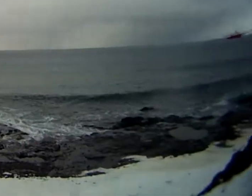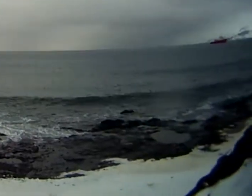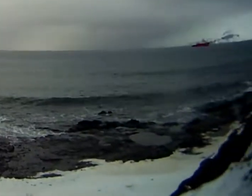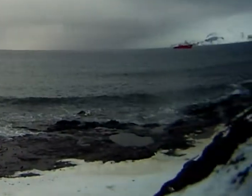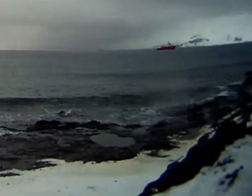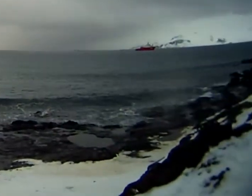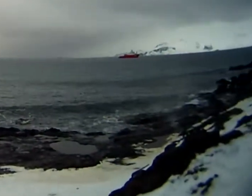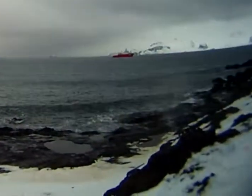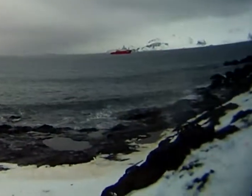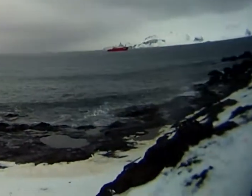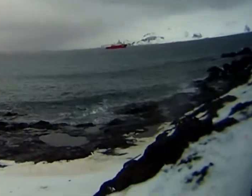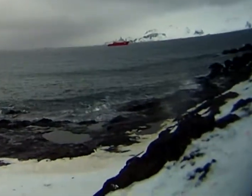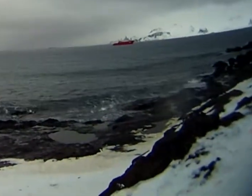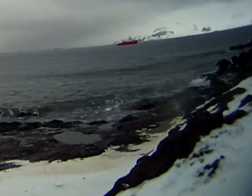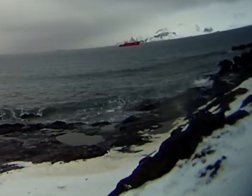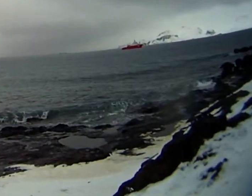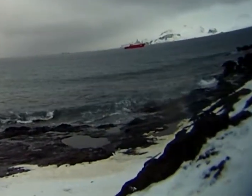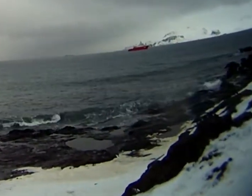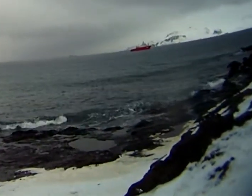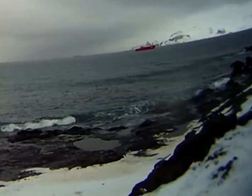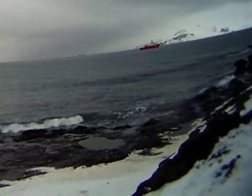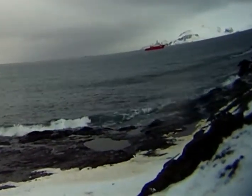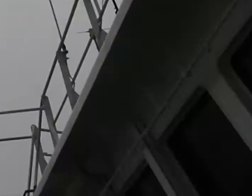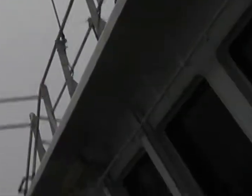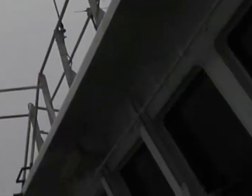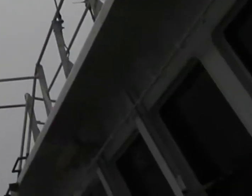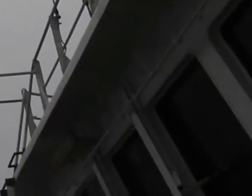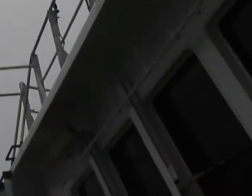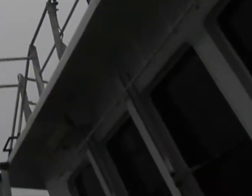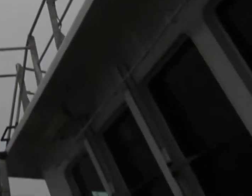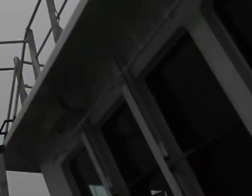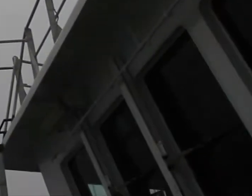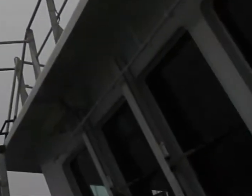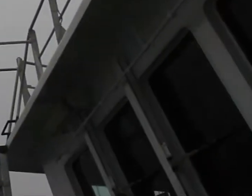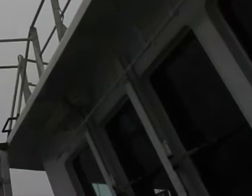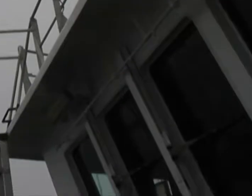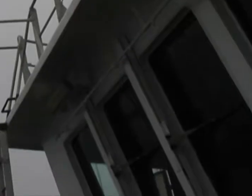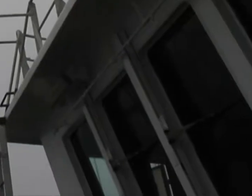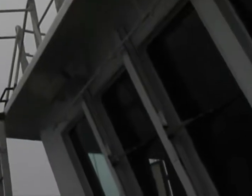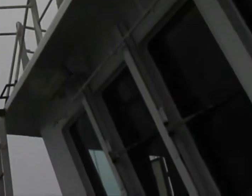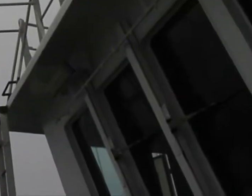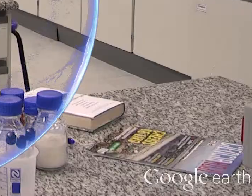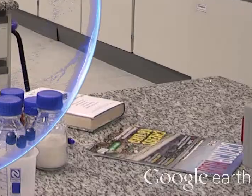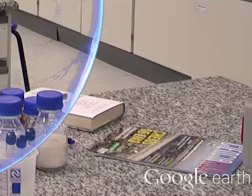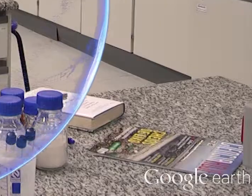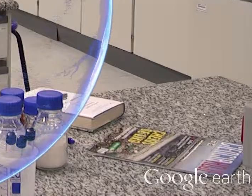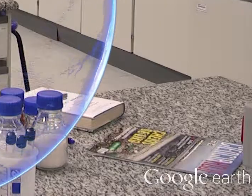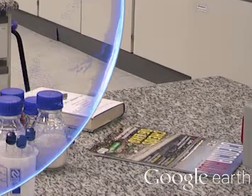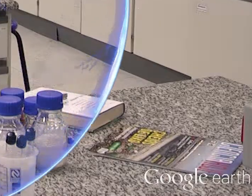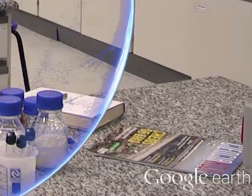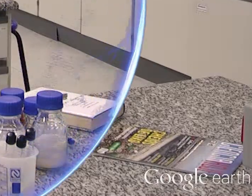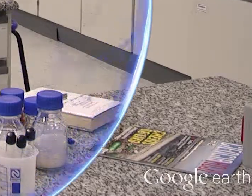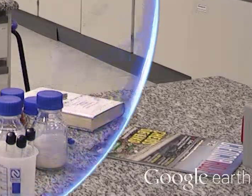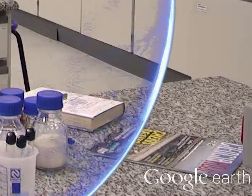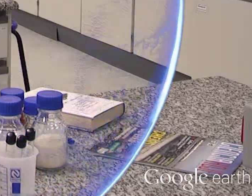As Brazilian Base in Antarctica is located in an Oceanic Island, at George Island, located